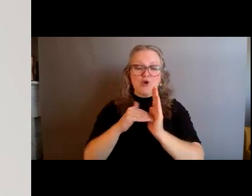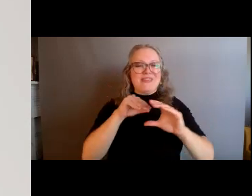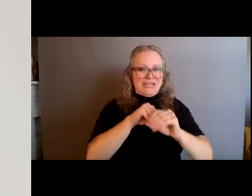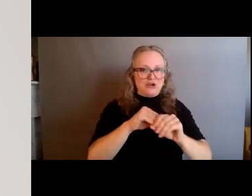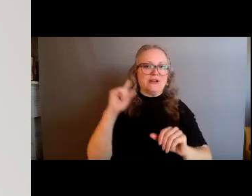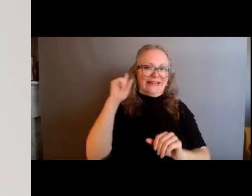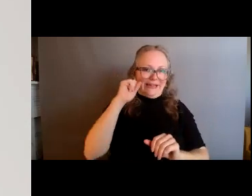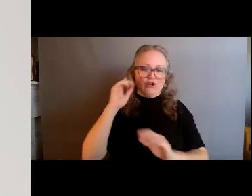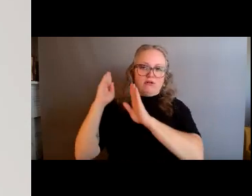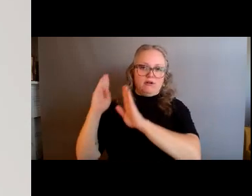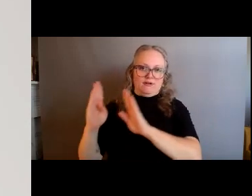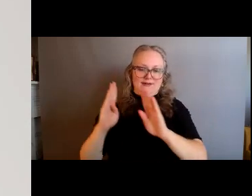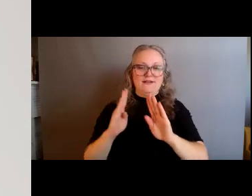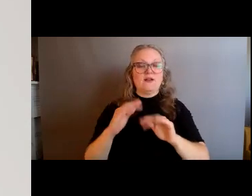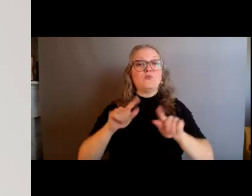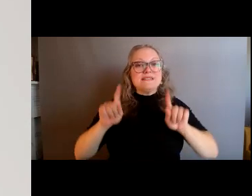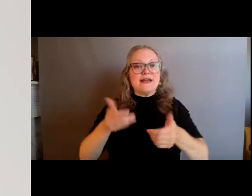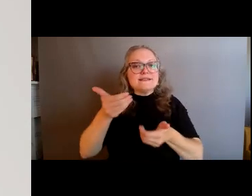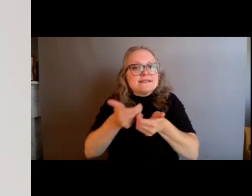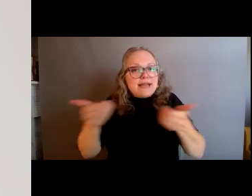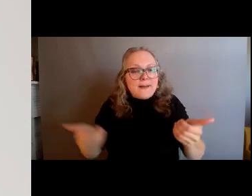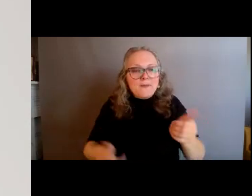Each ear is done separately. You'll hear beeps, and you're